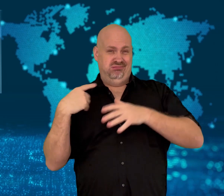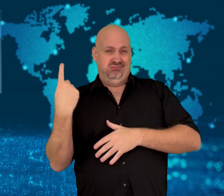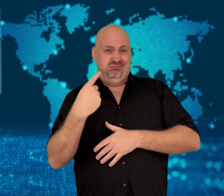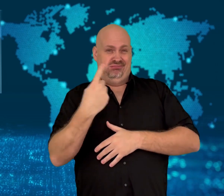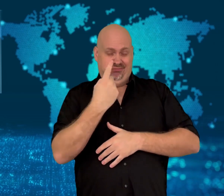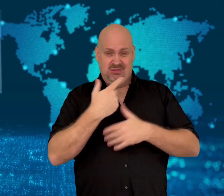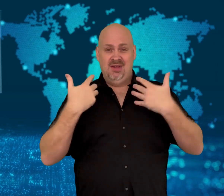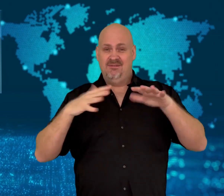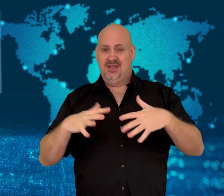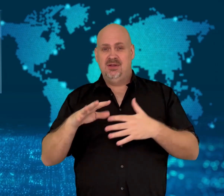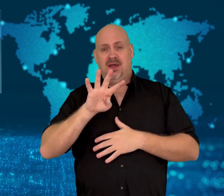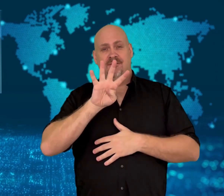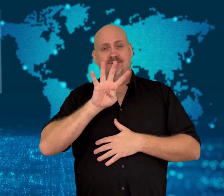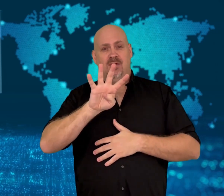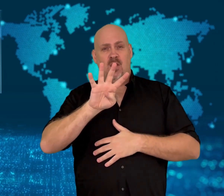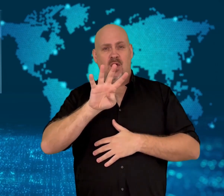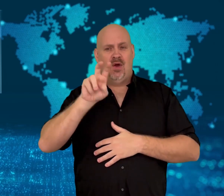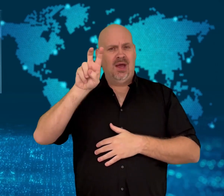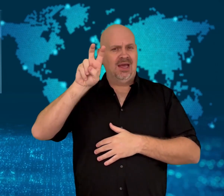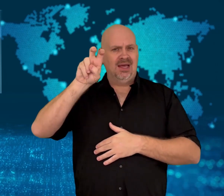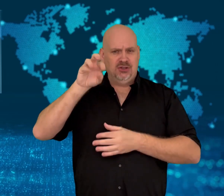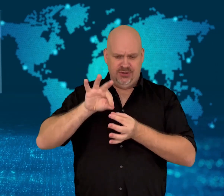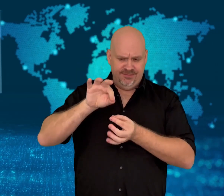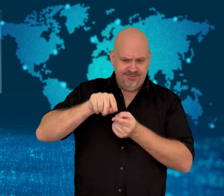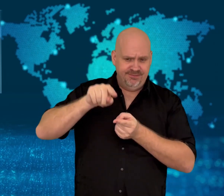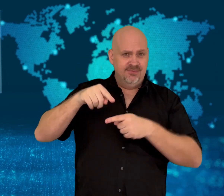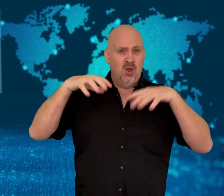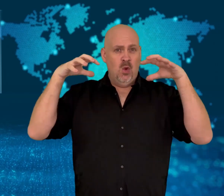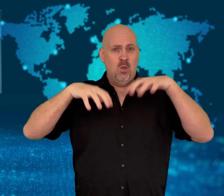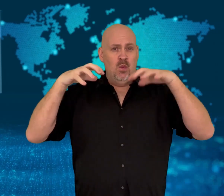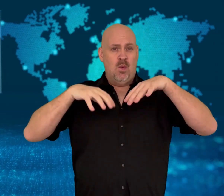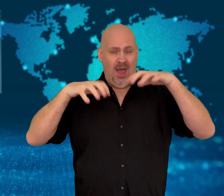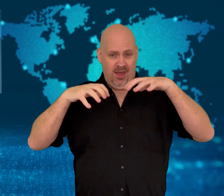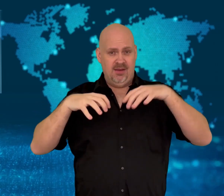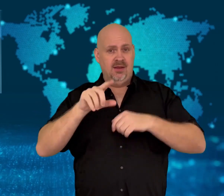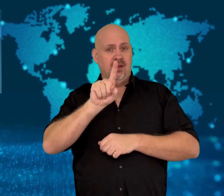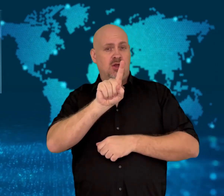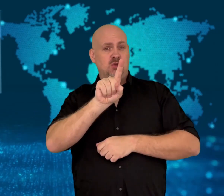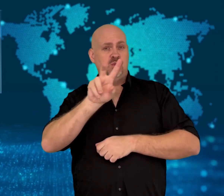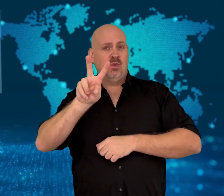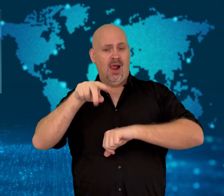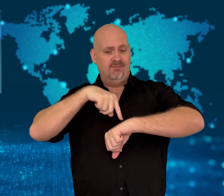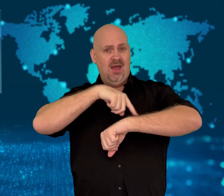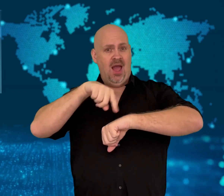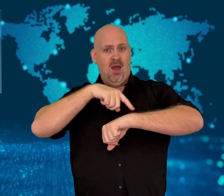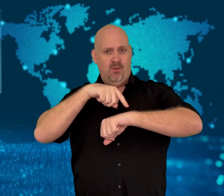With the new storm, a city north of Auckland already received